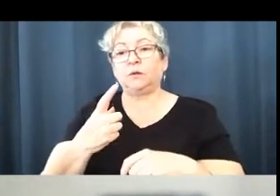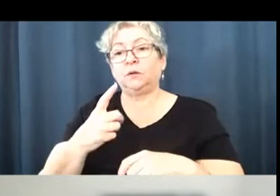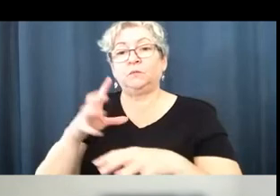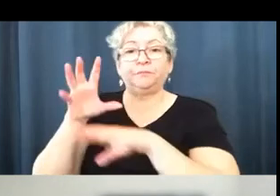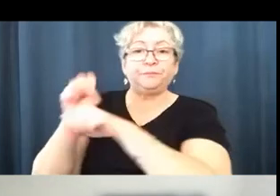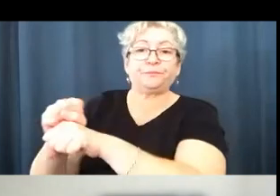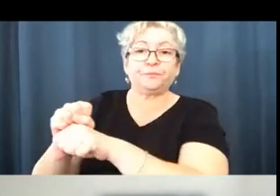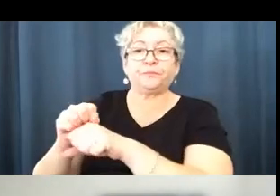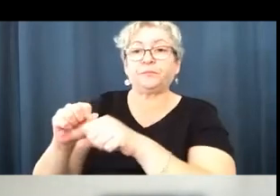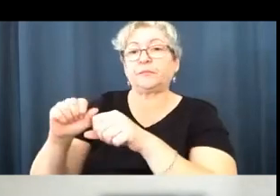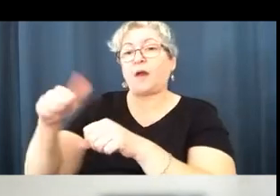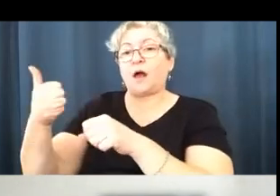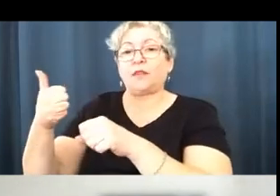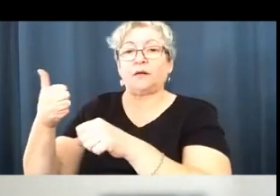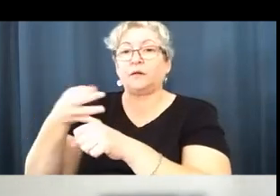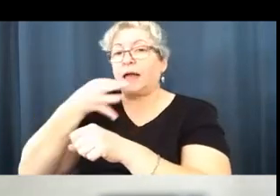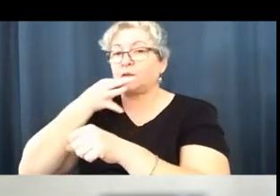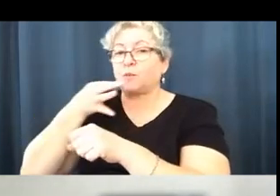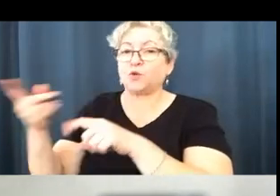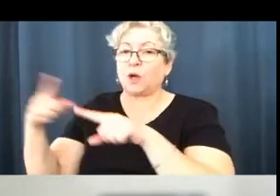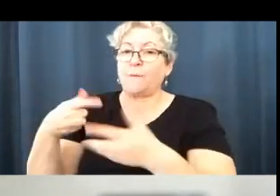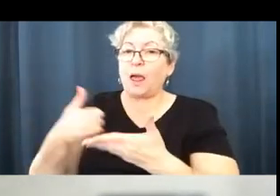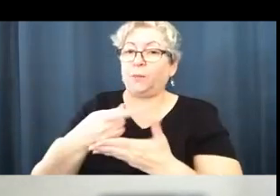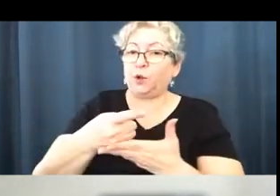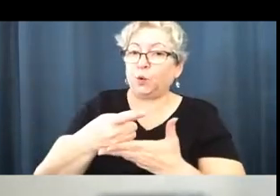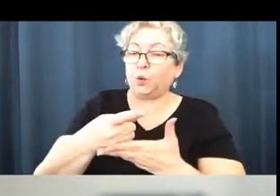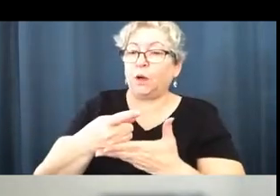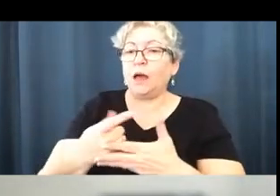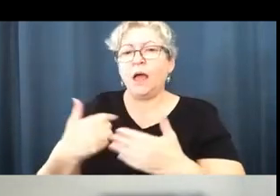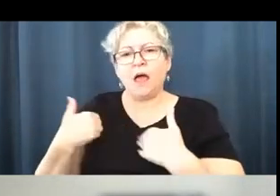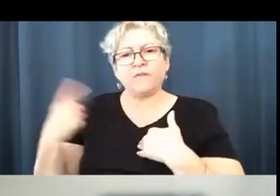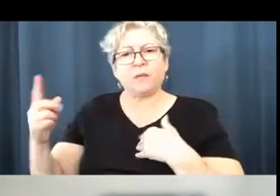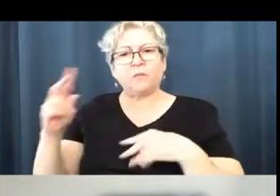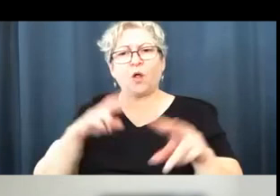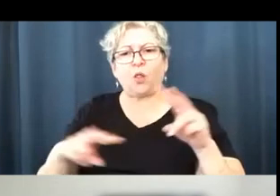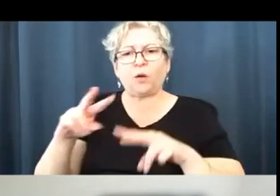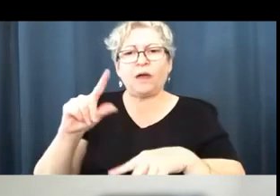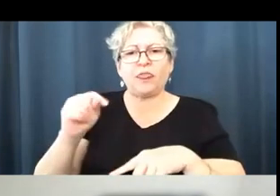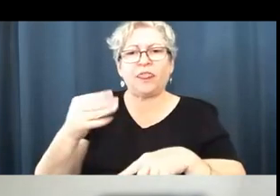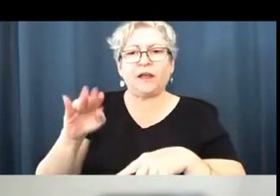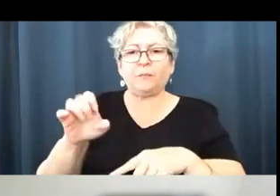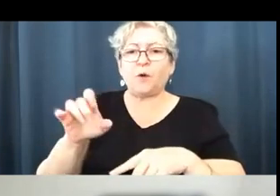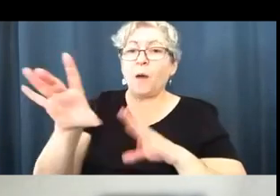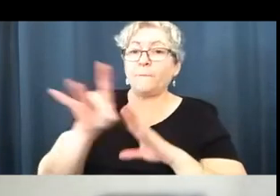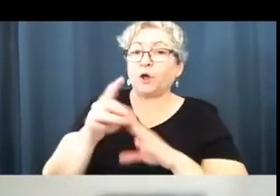to come and help an expert, to help, have them take a look at some themes. Pick two or three of them and then just ask.